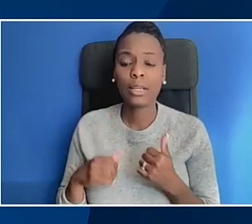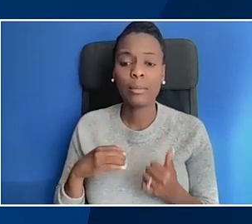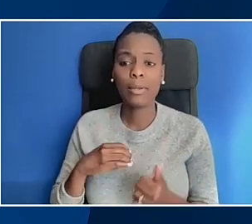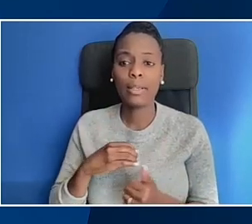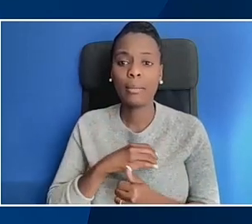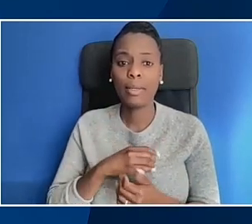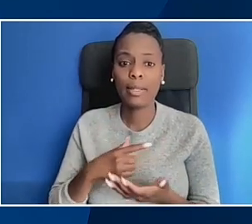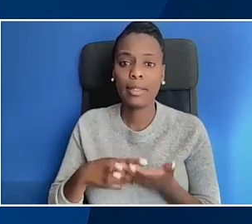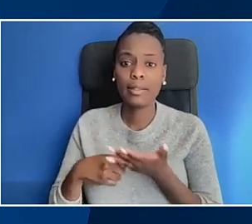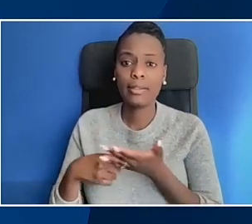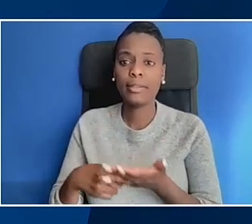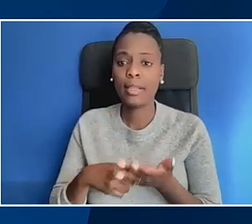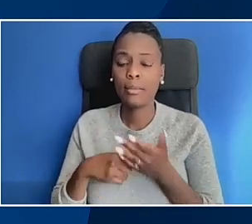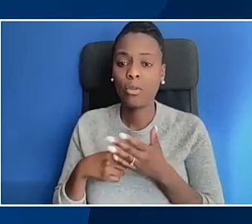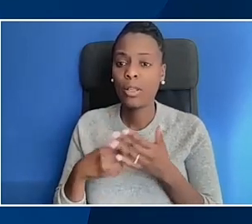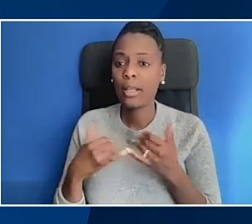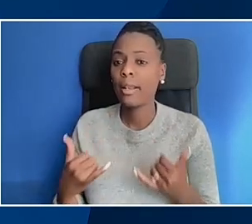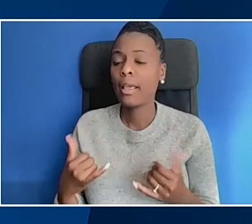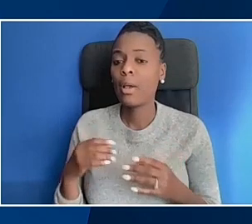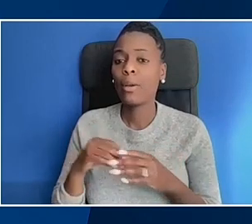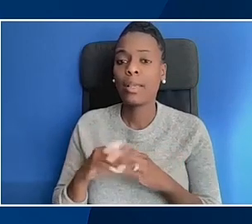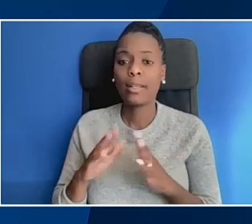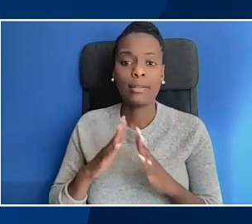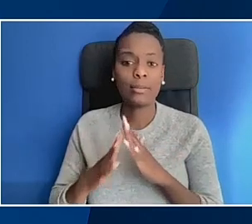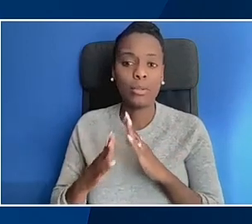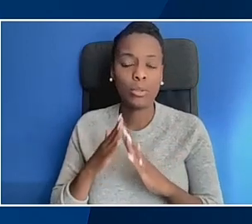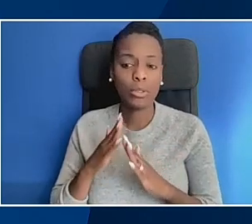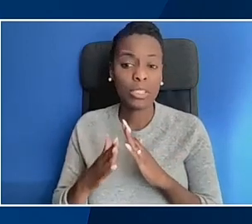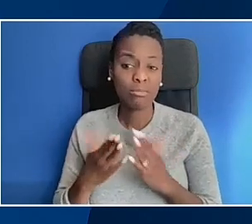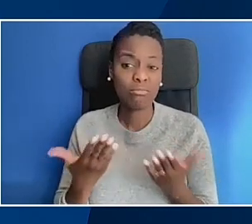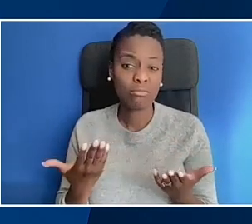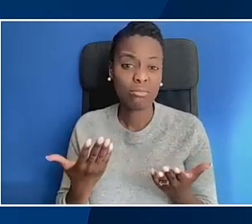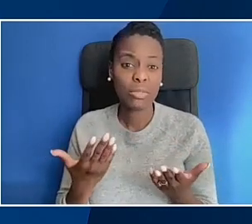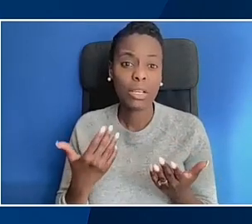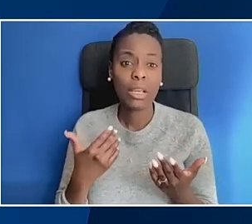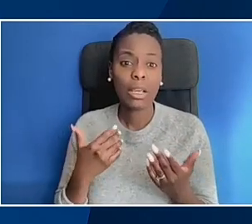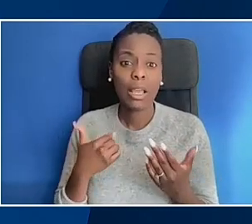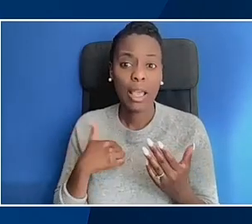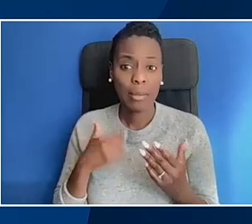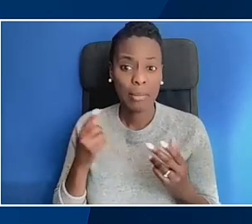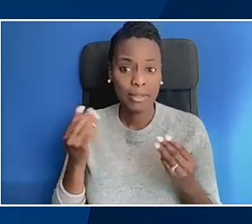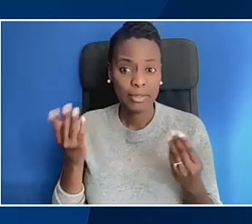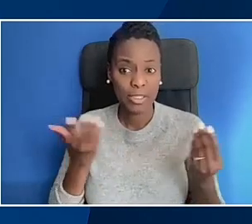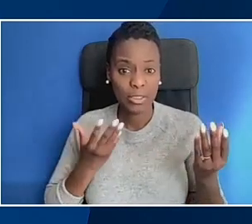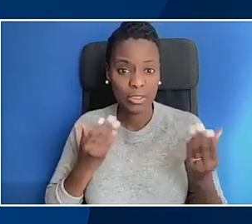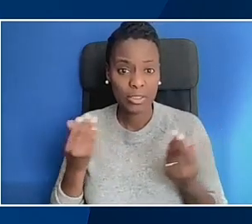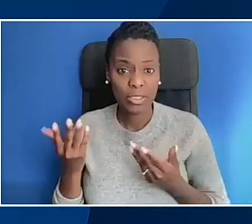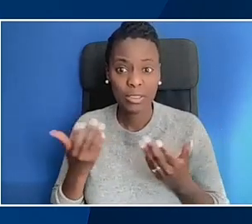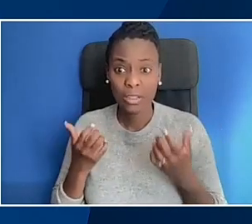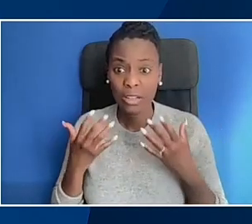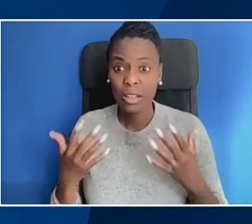community? You know, essentially, basically what I've been hearing is there's a lot of support for the change.